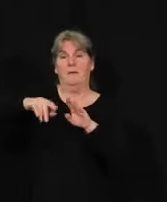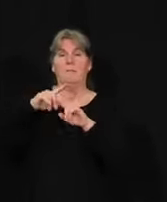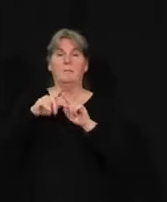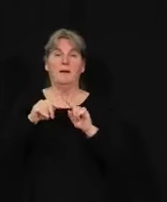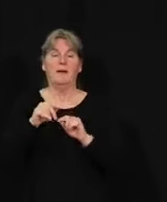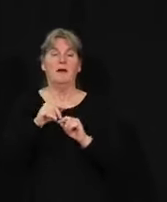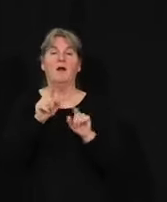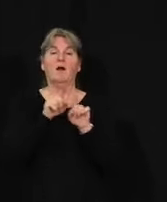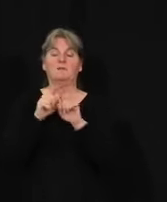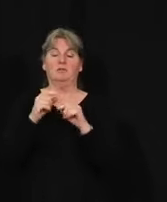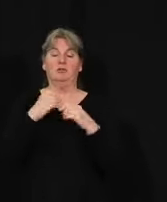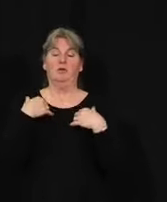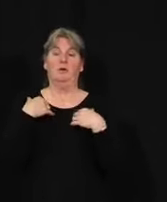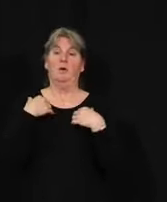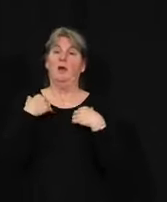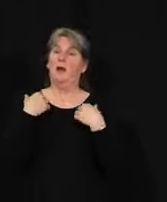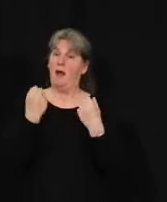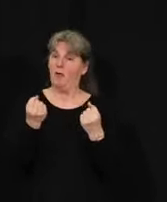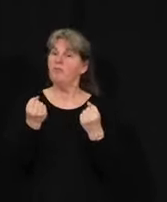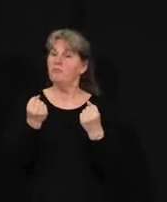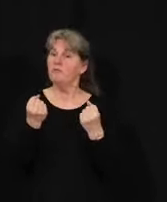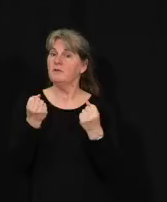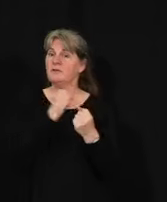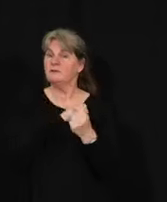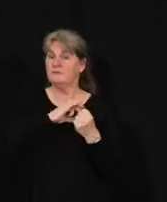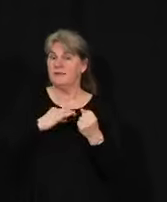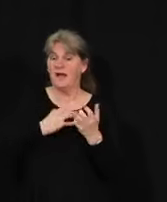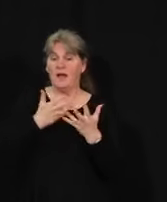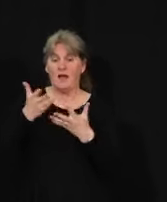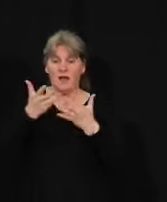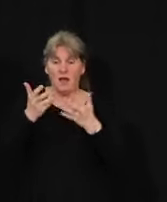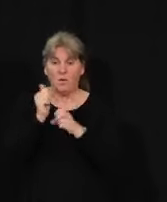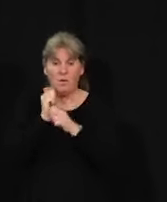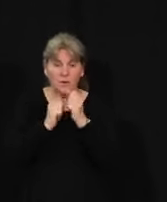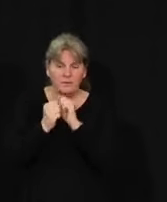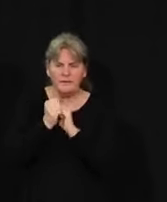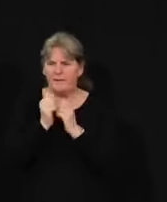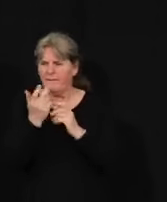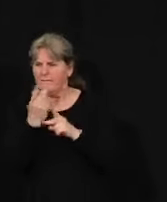So allied health professionals who are working very hard to get